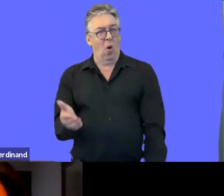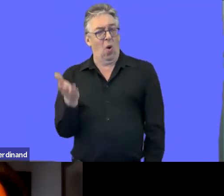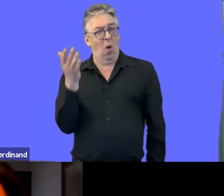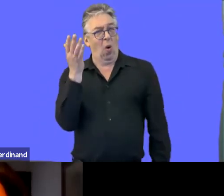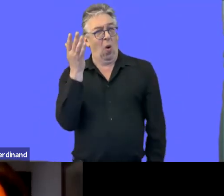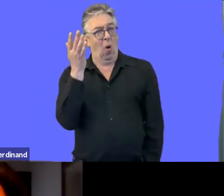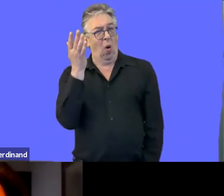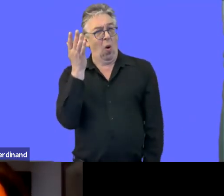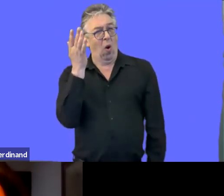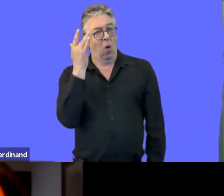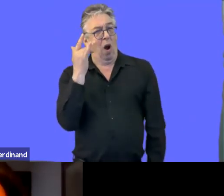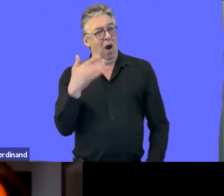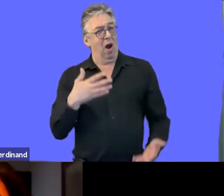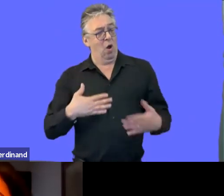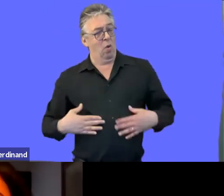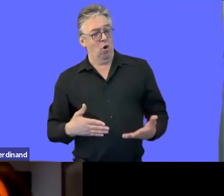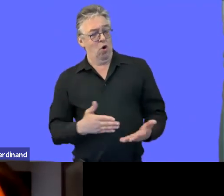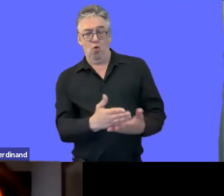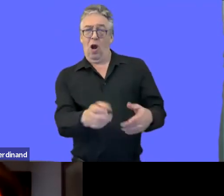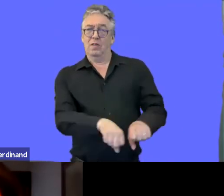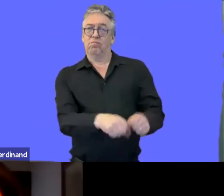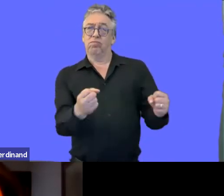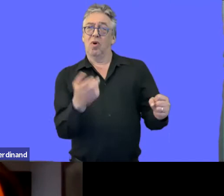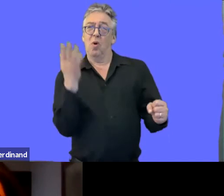because this has to be illustrated clearly to the committee,